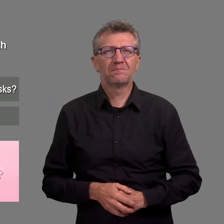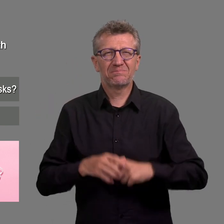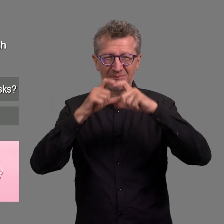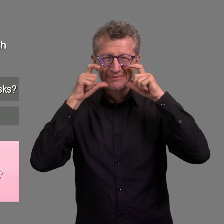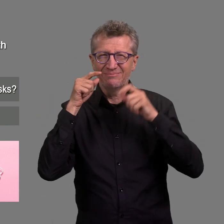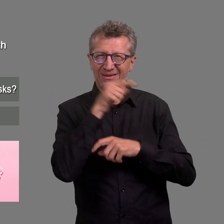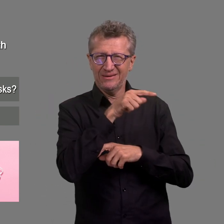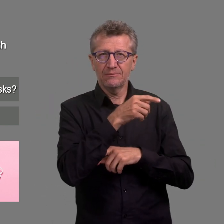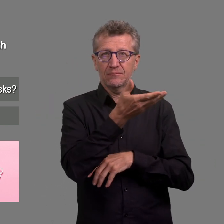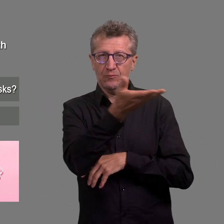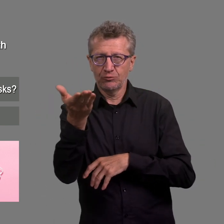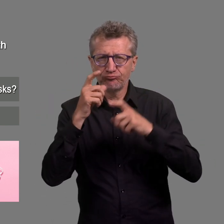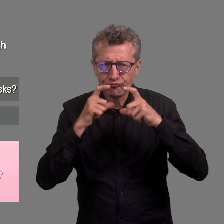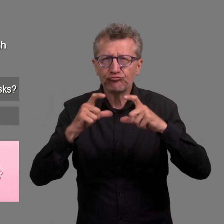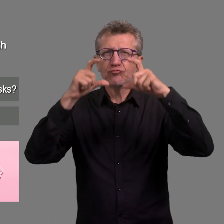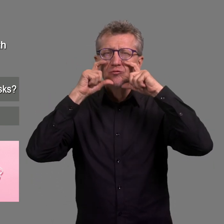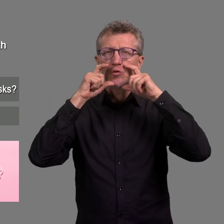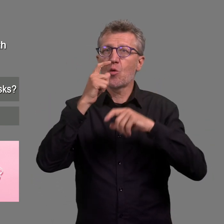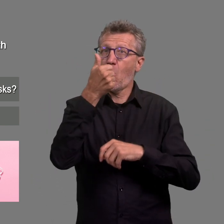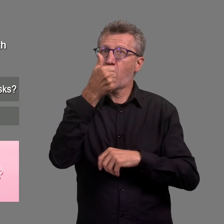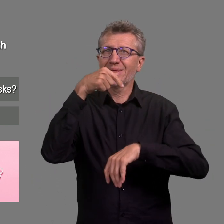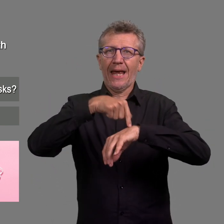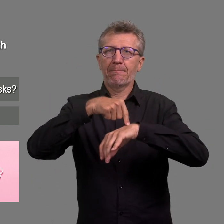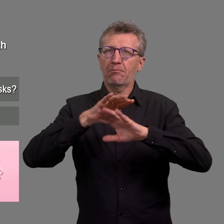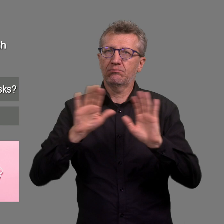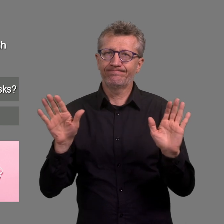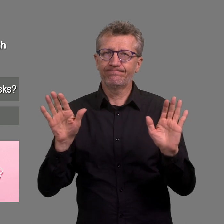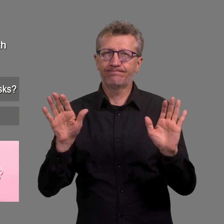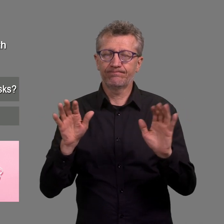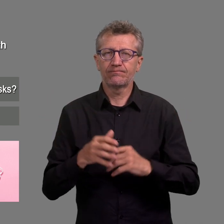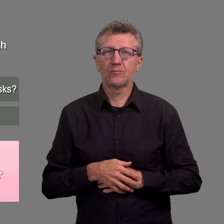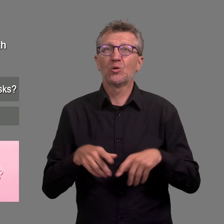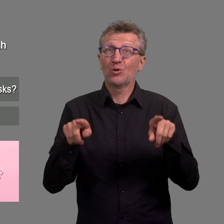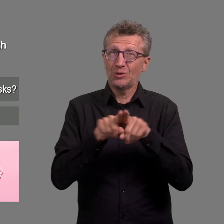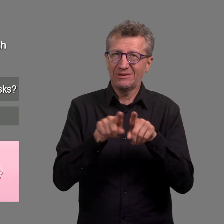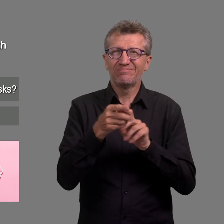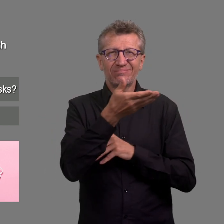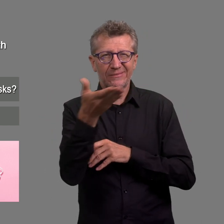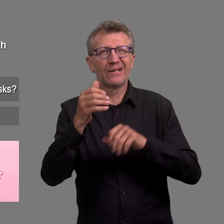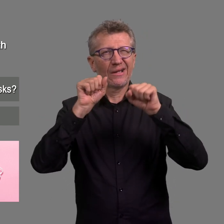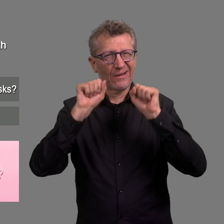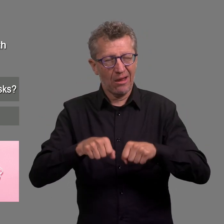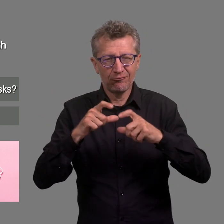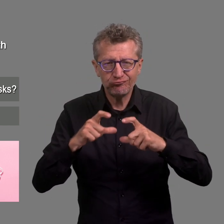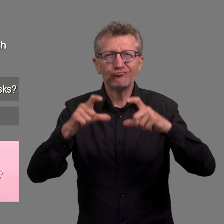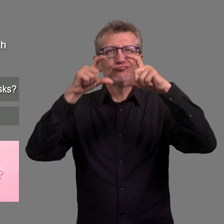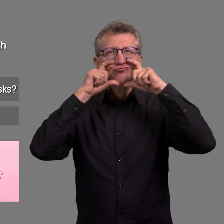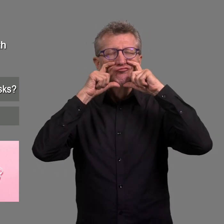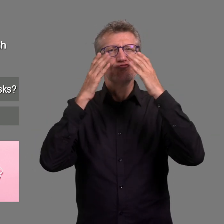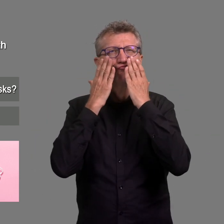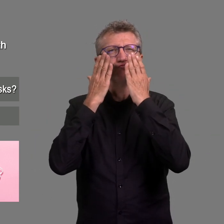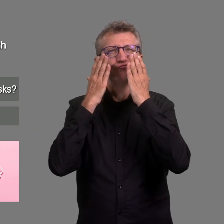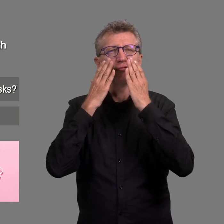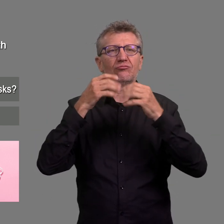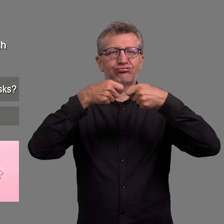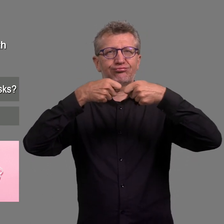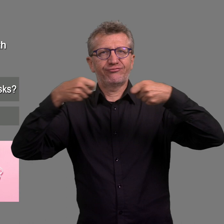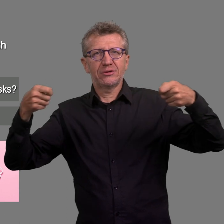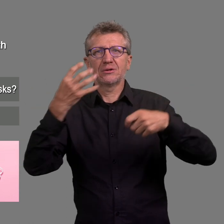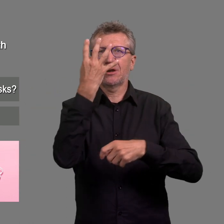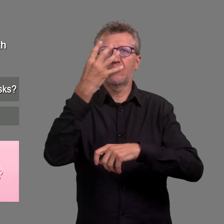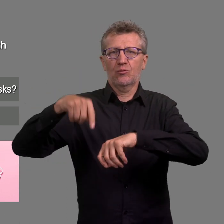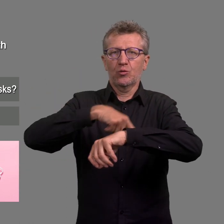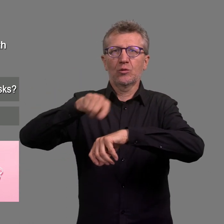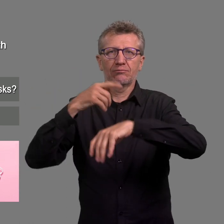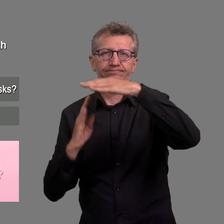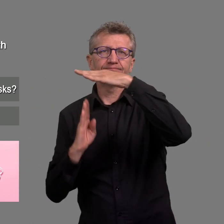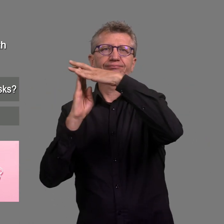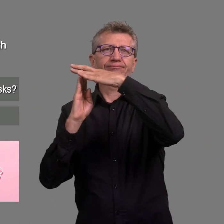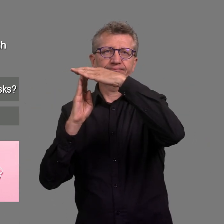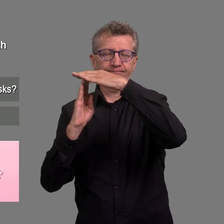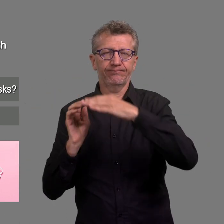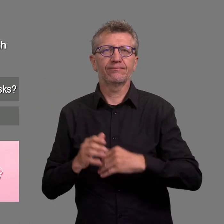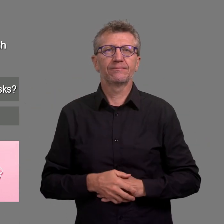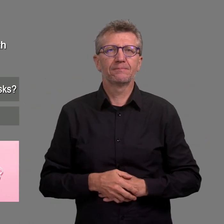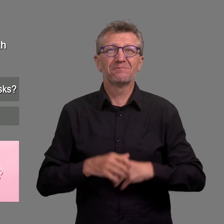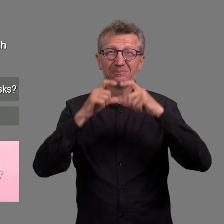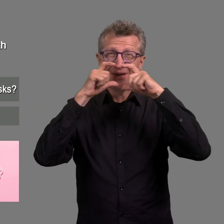You should use a surgical mask only once. You can wear it for up to four hours.